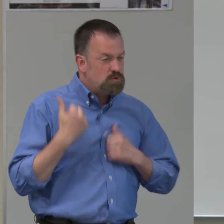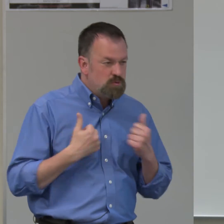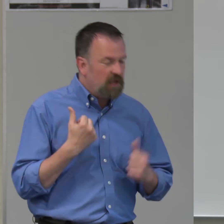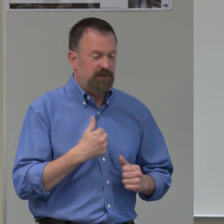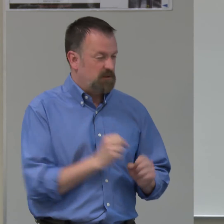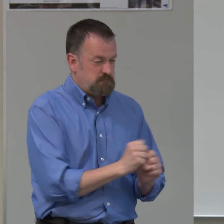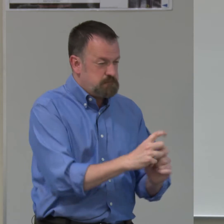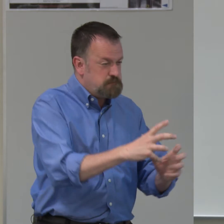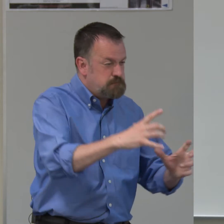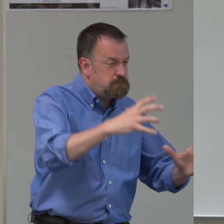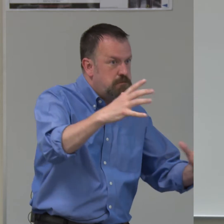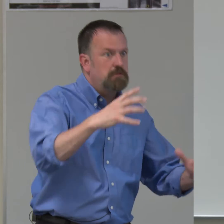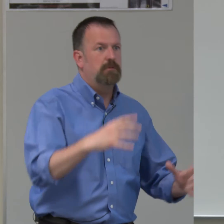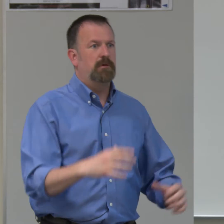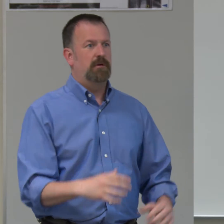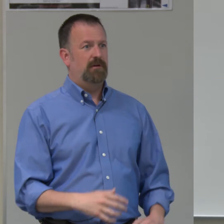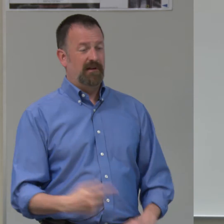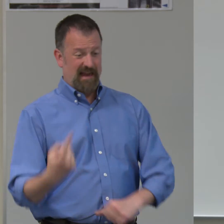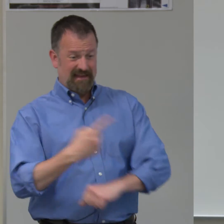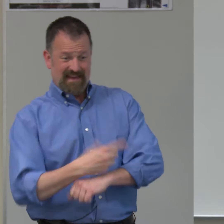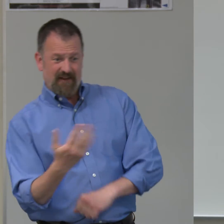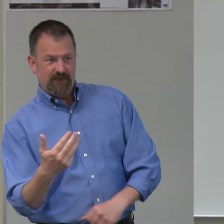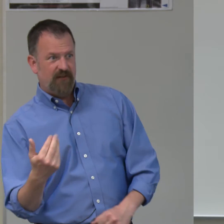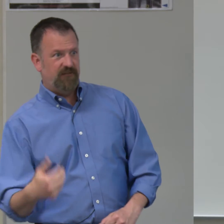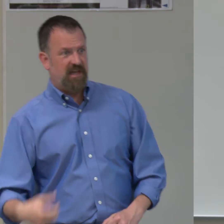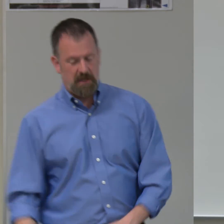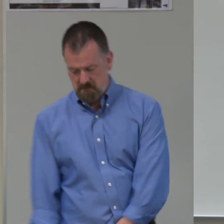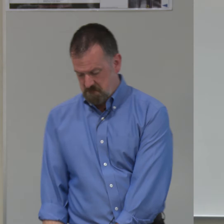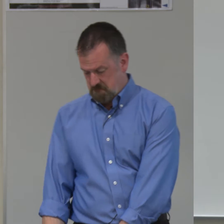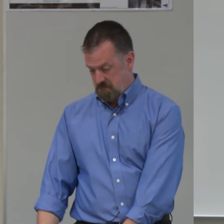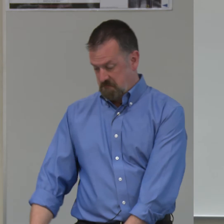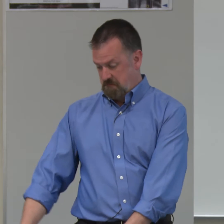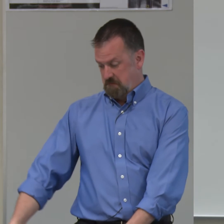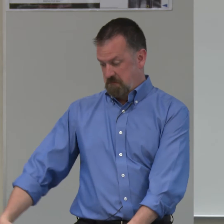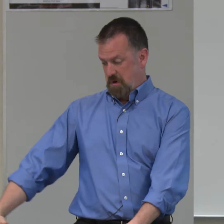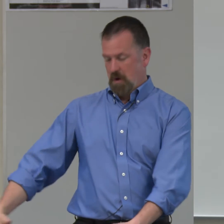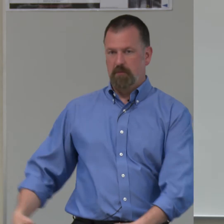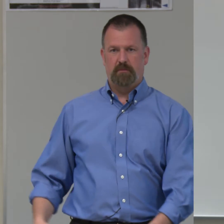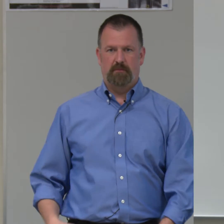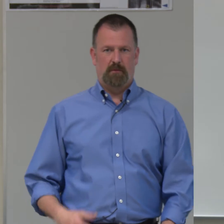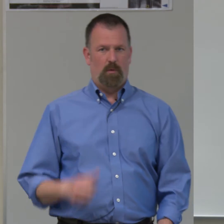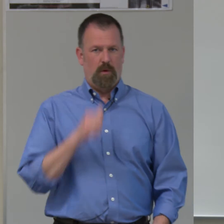These mice by about day 15, these are tumors that we would not let get bigger than that,